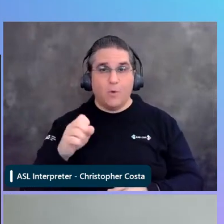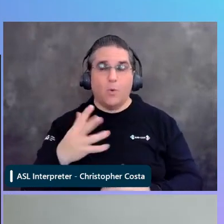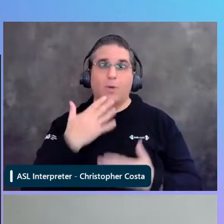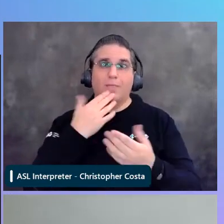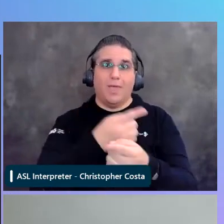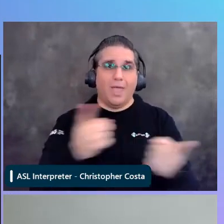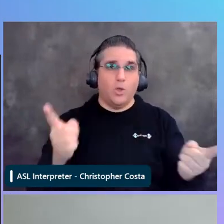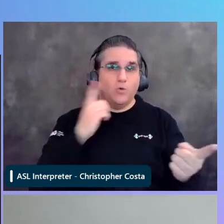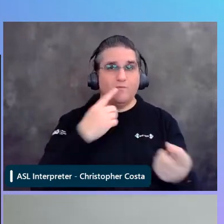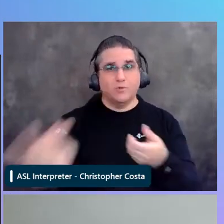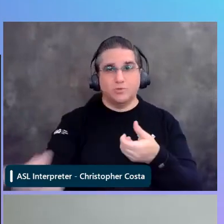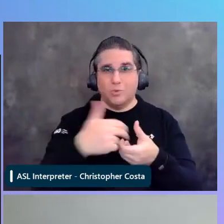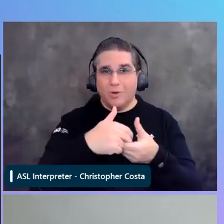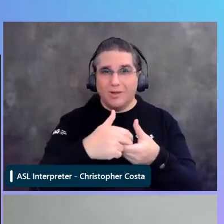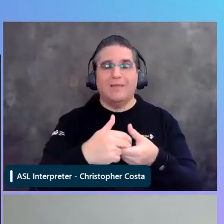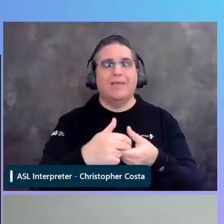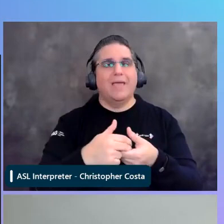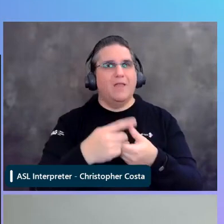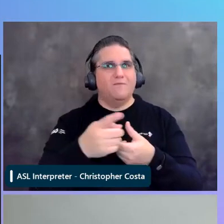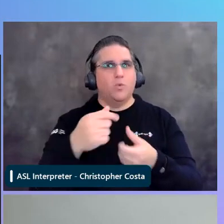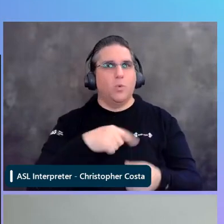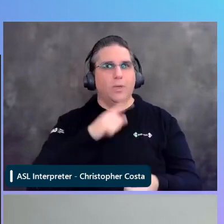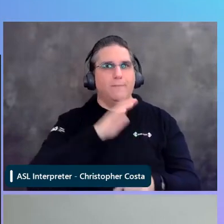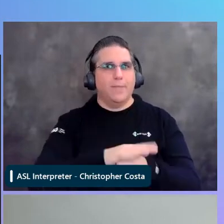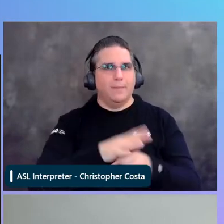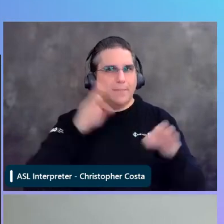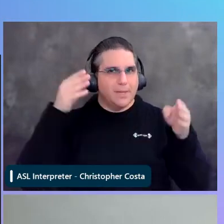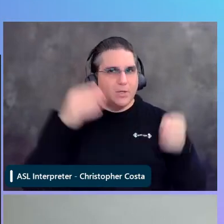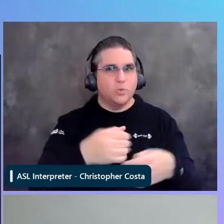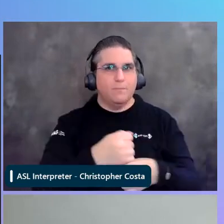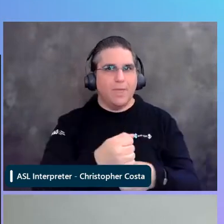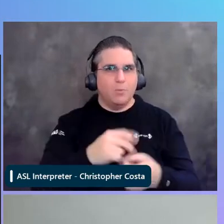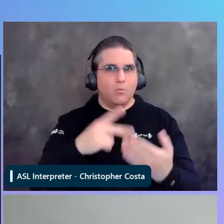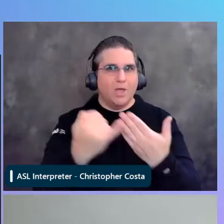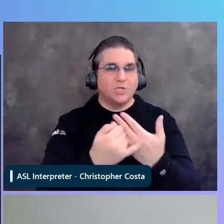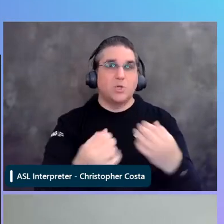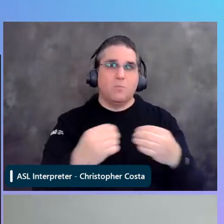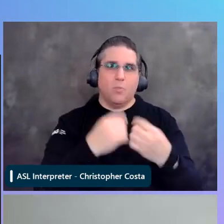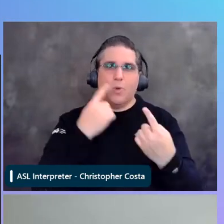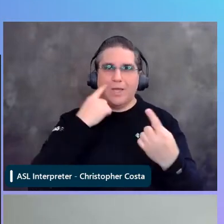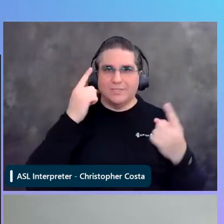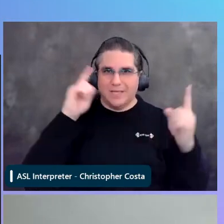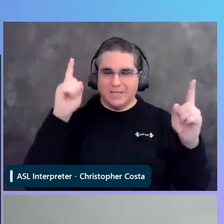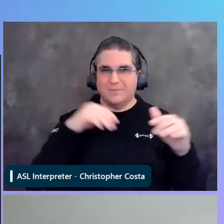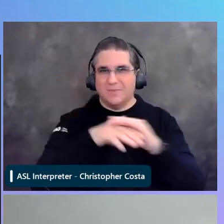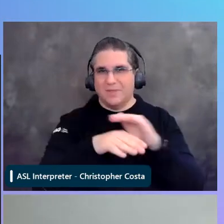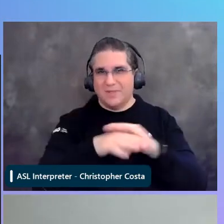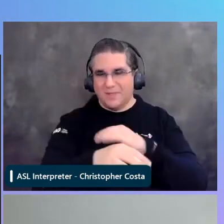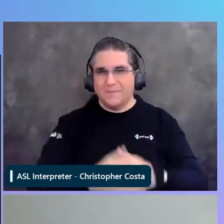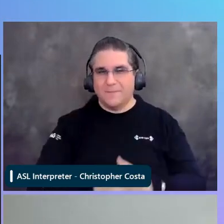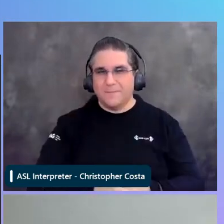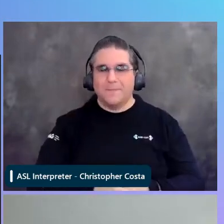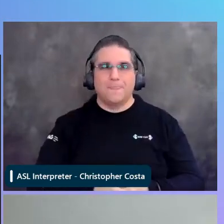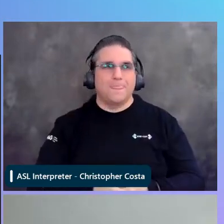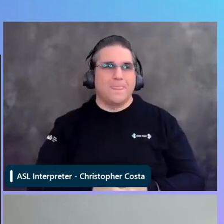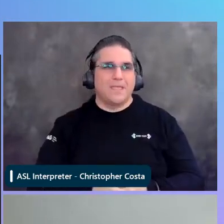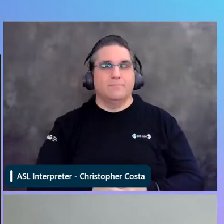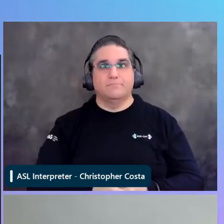today and for your commitment to making more accessible projects. We've covered a lot of ground.